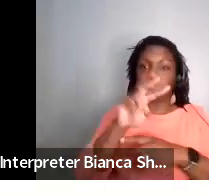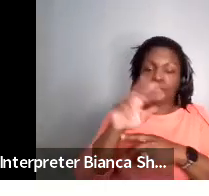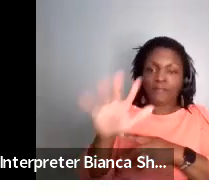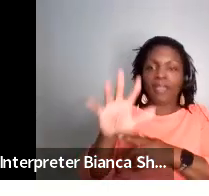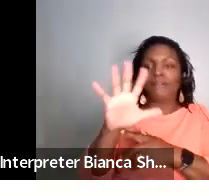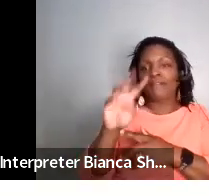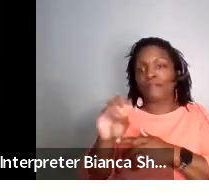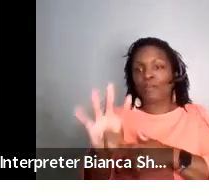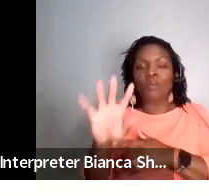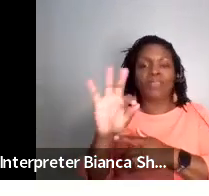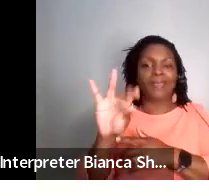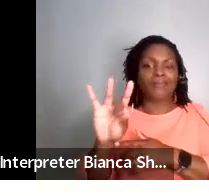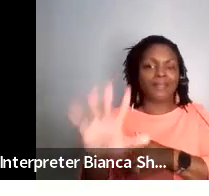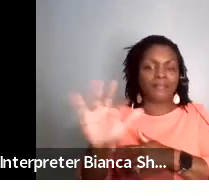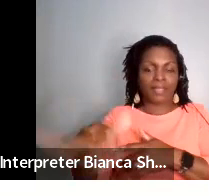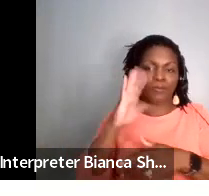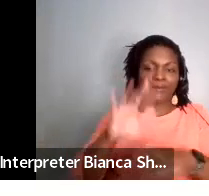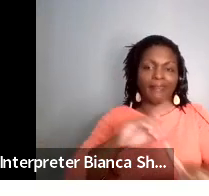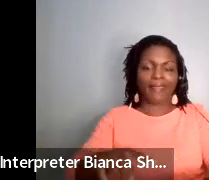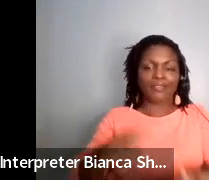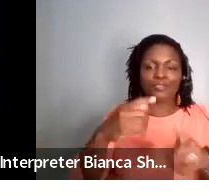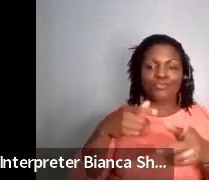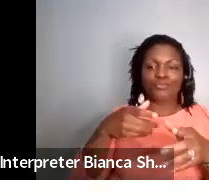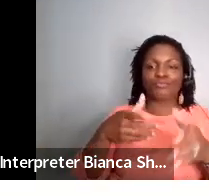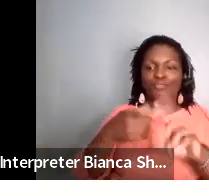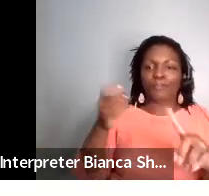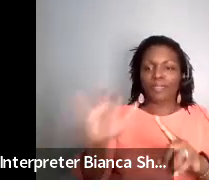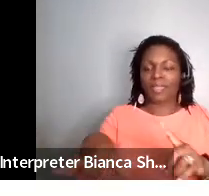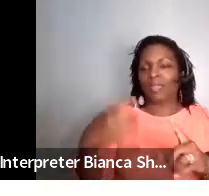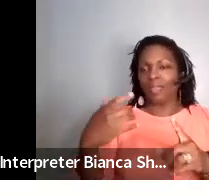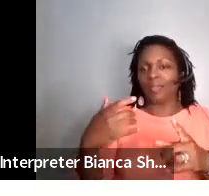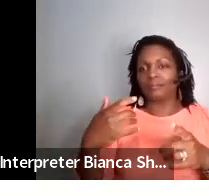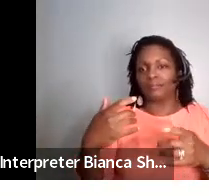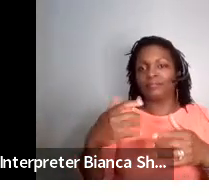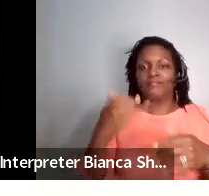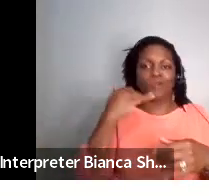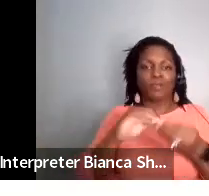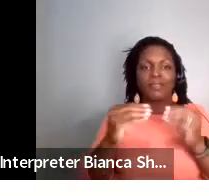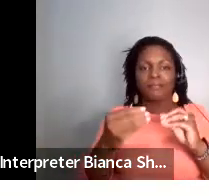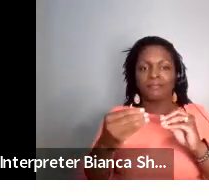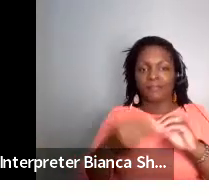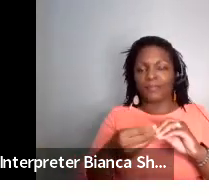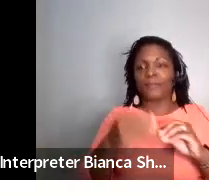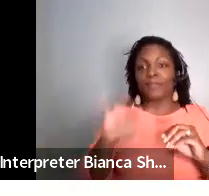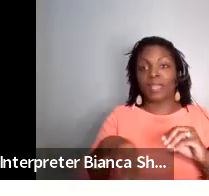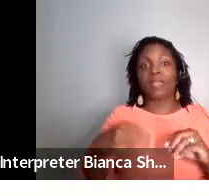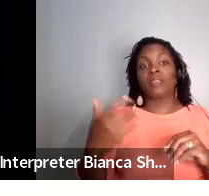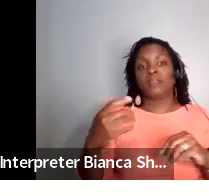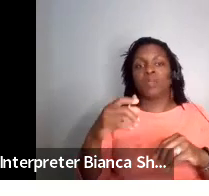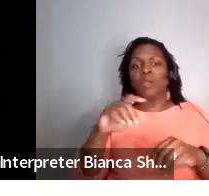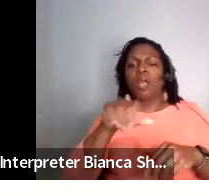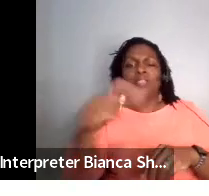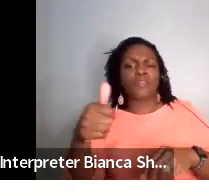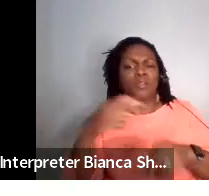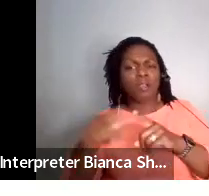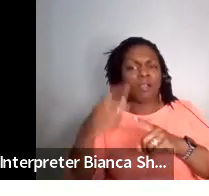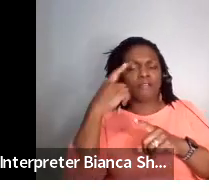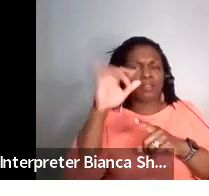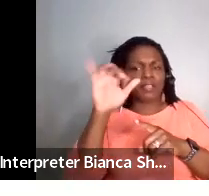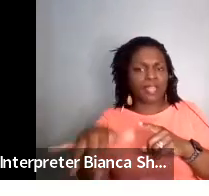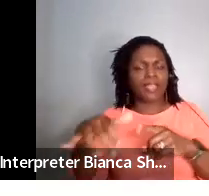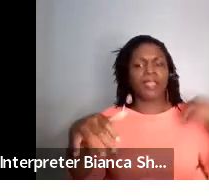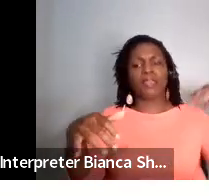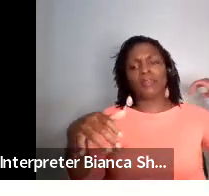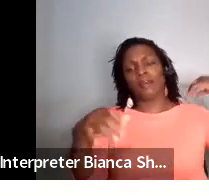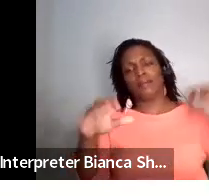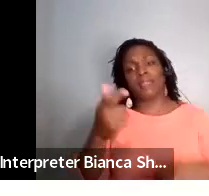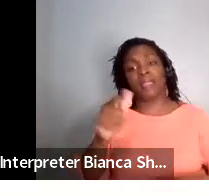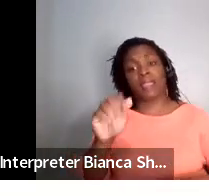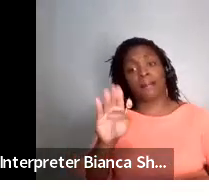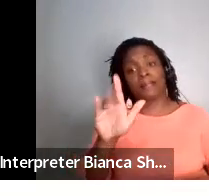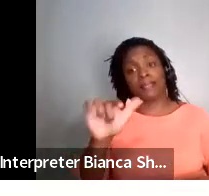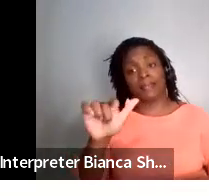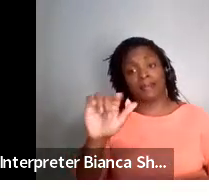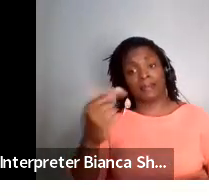The other call center is operated by Louisiana association of compulsive families, and that's located in Bosure parish, and that call center will be taking 9 8 calls coming from the 3 1 8 and 3